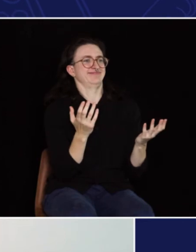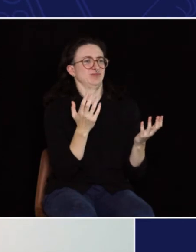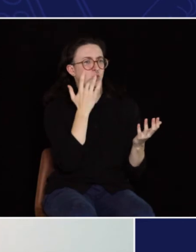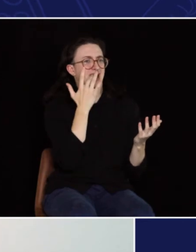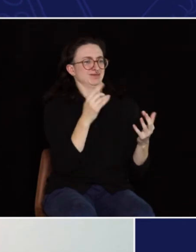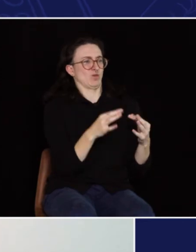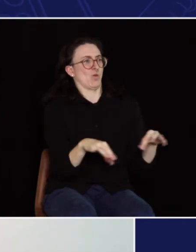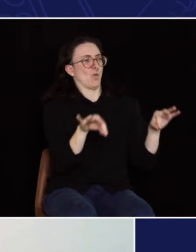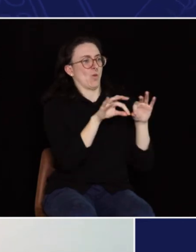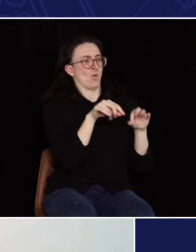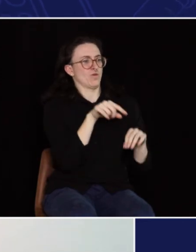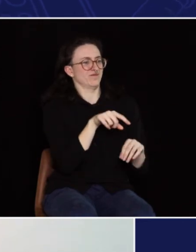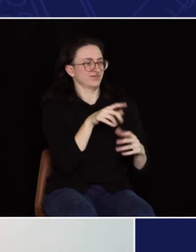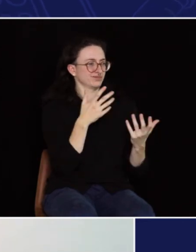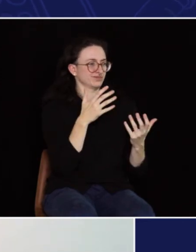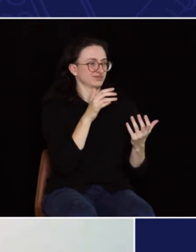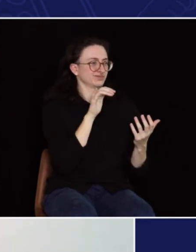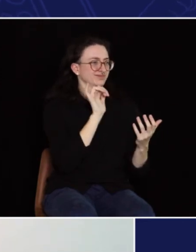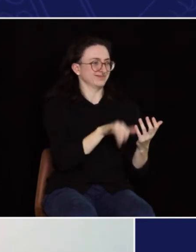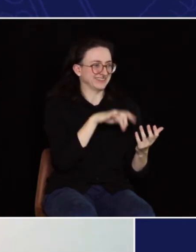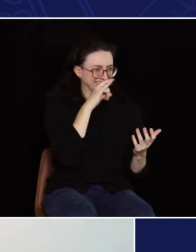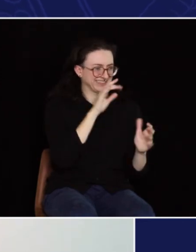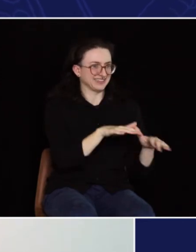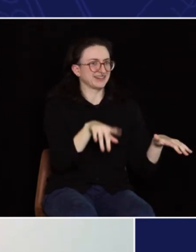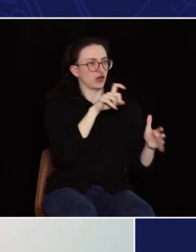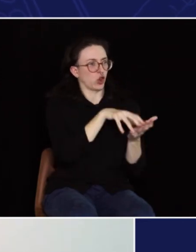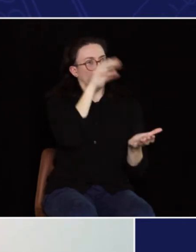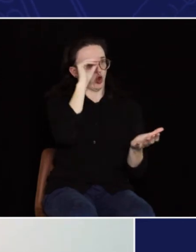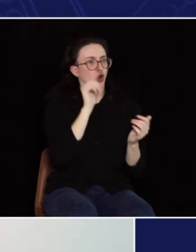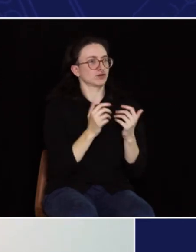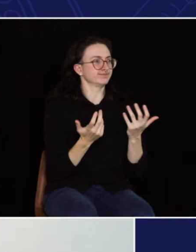because, in the end of the day, they still need to learn